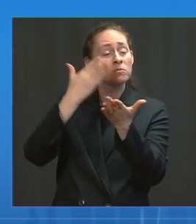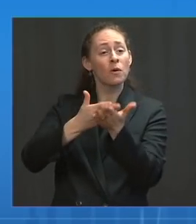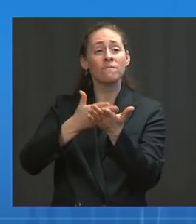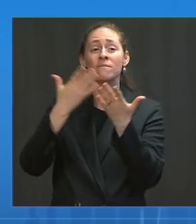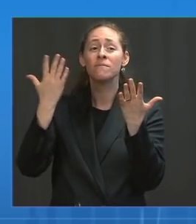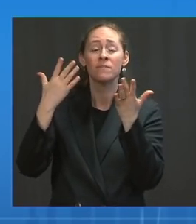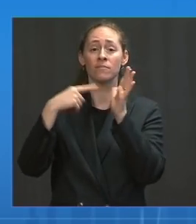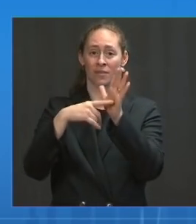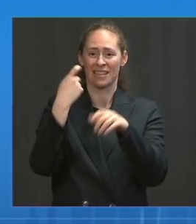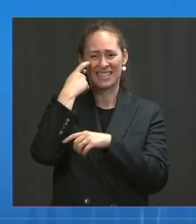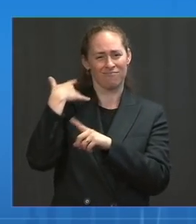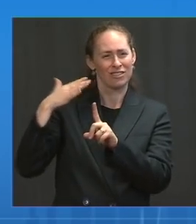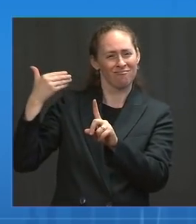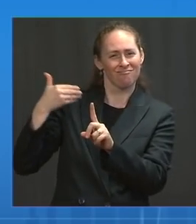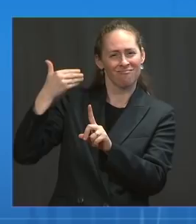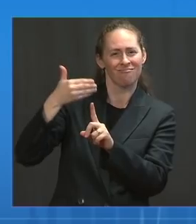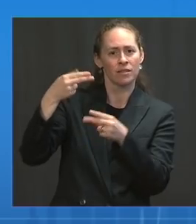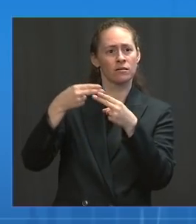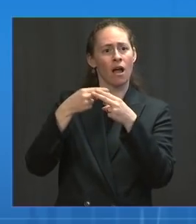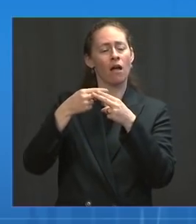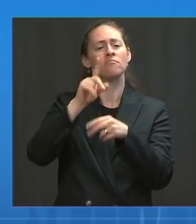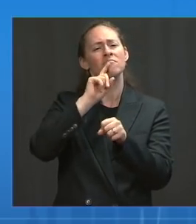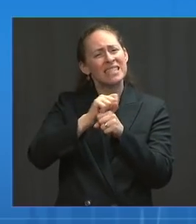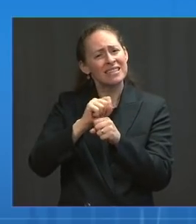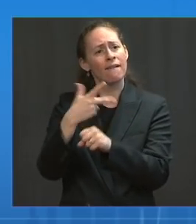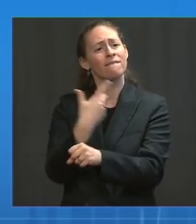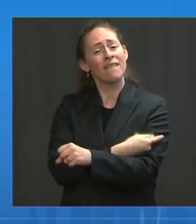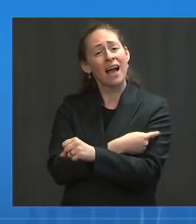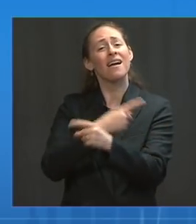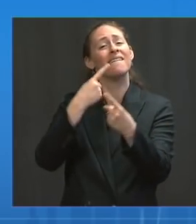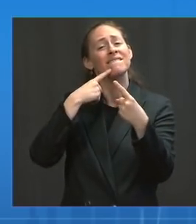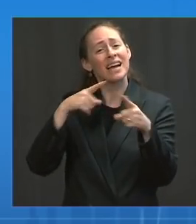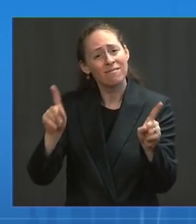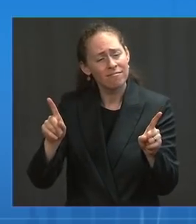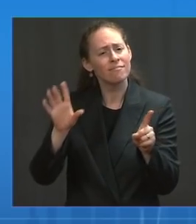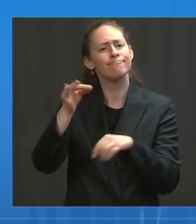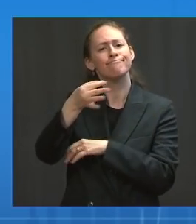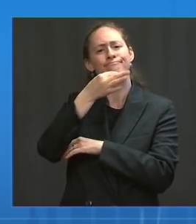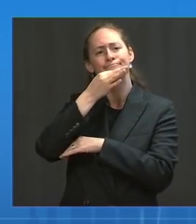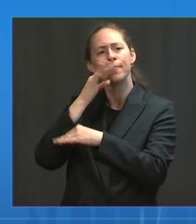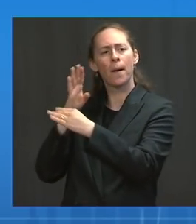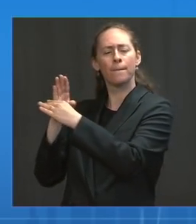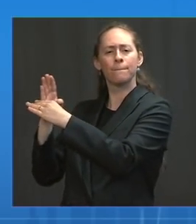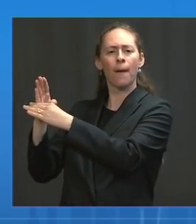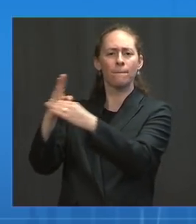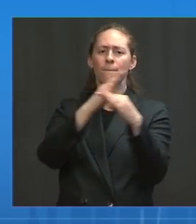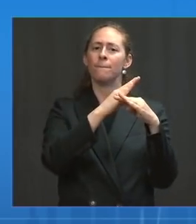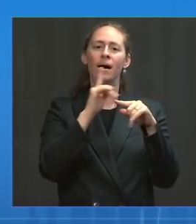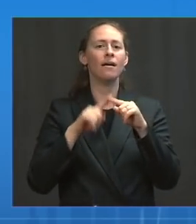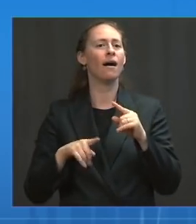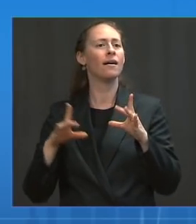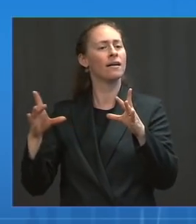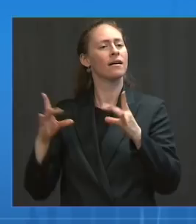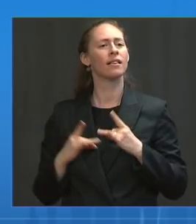that the vaccines indeed are effective against it. The only conclusion one can reasonably come to